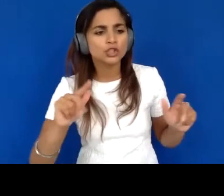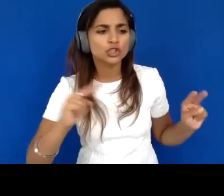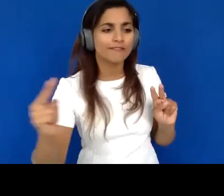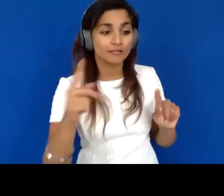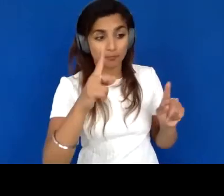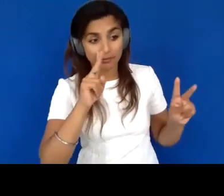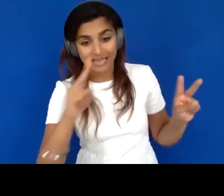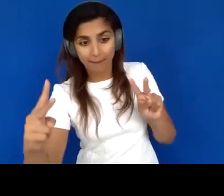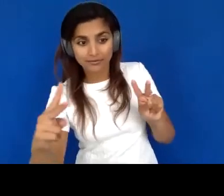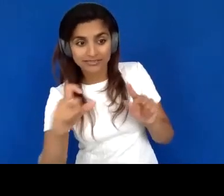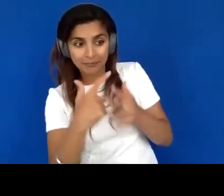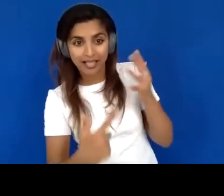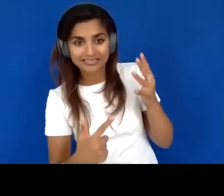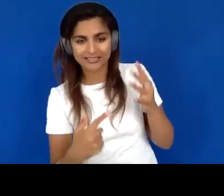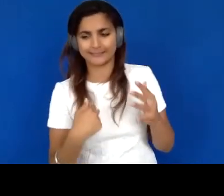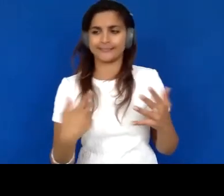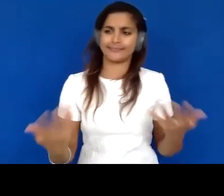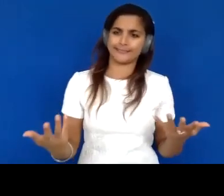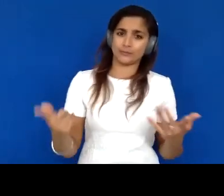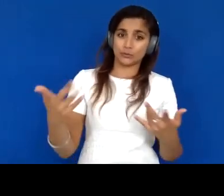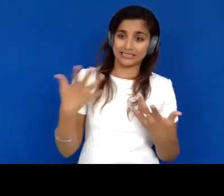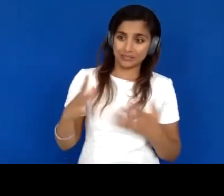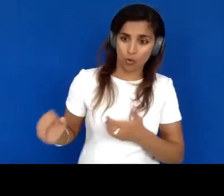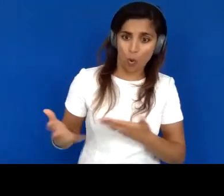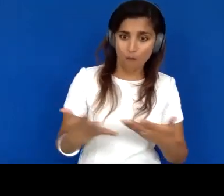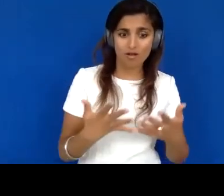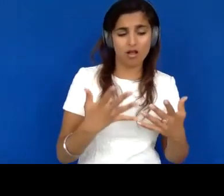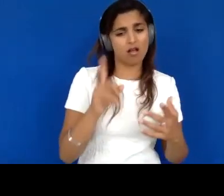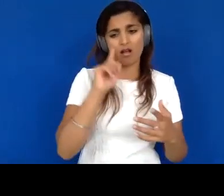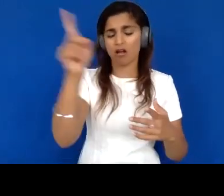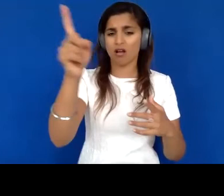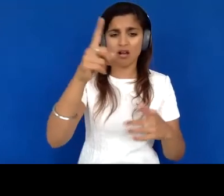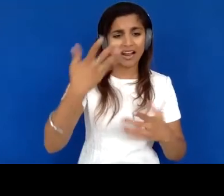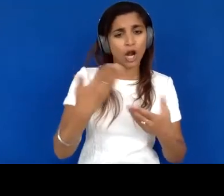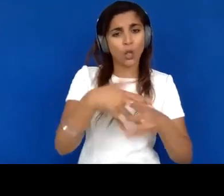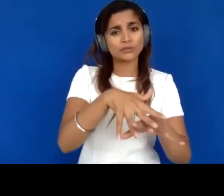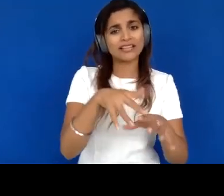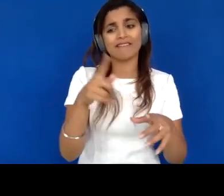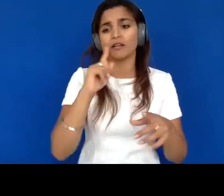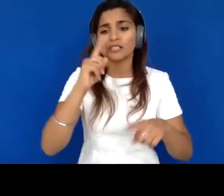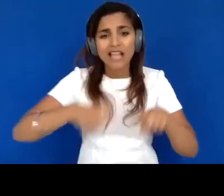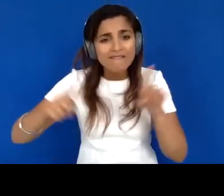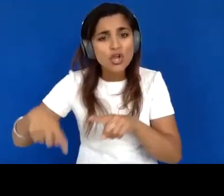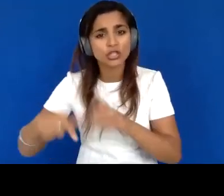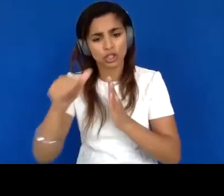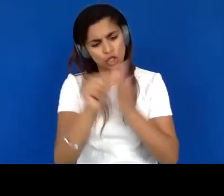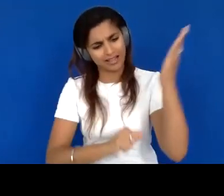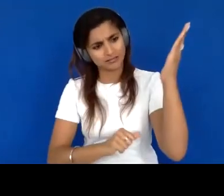genuinely risk-taking transformative innovative inclusive and diverse agenda but then the representation of mainstream disability sports and sports